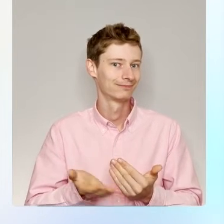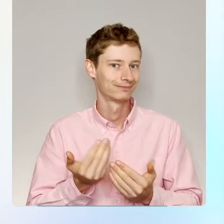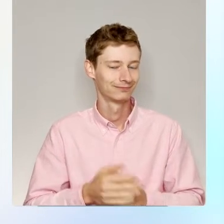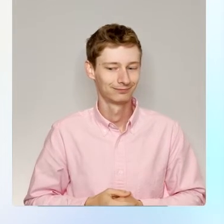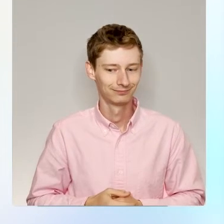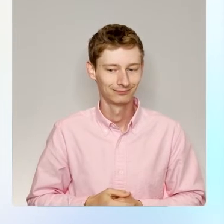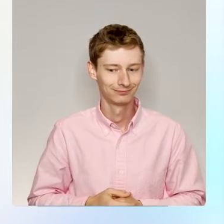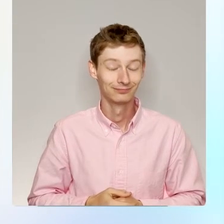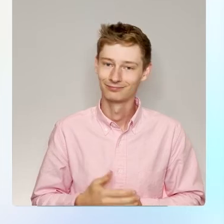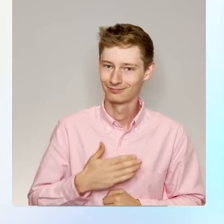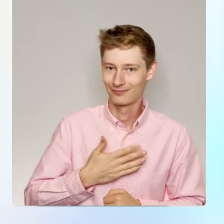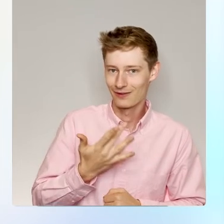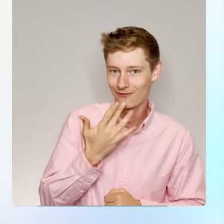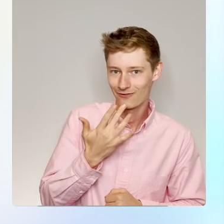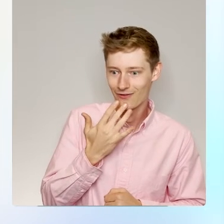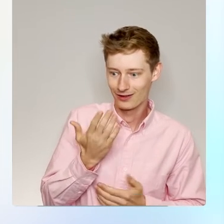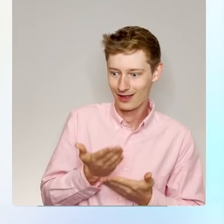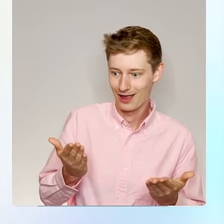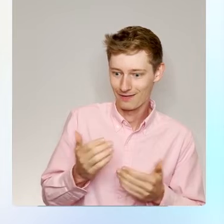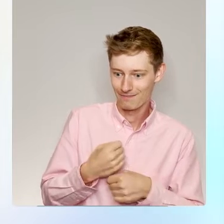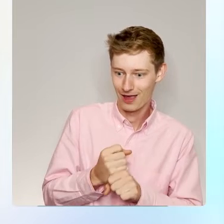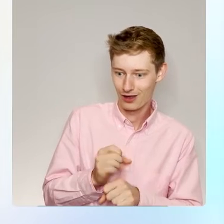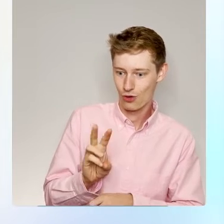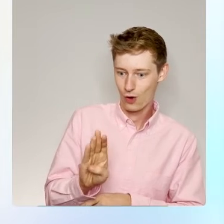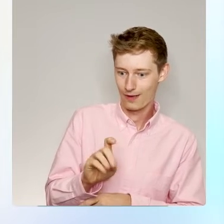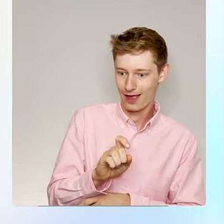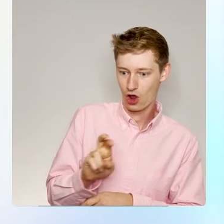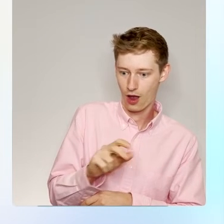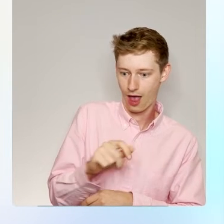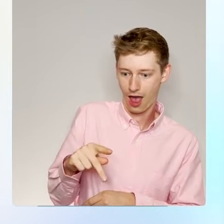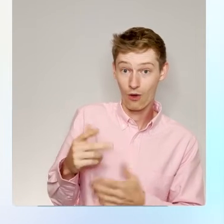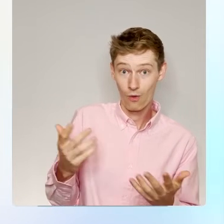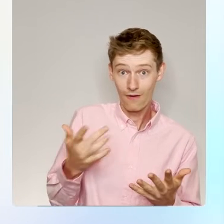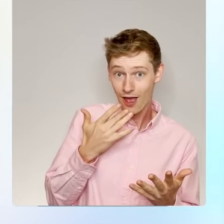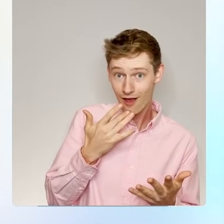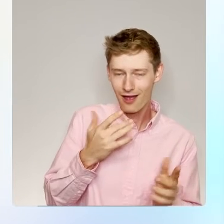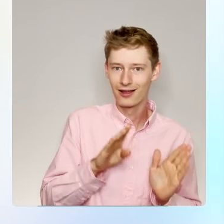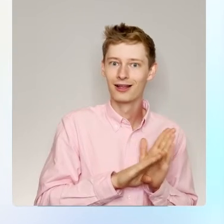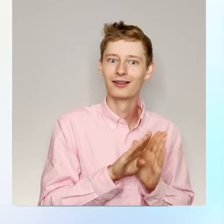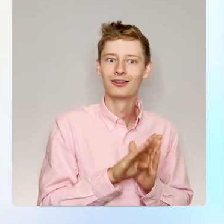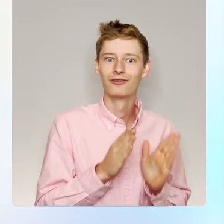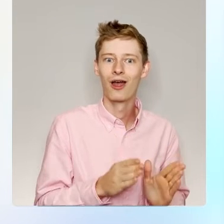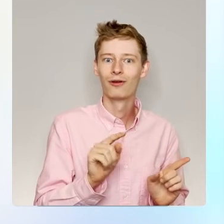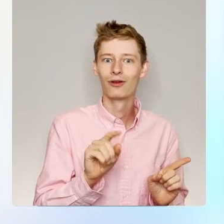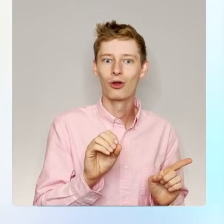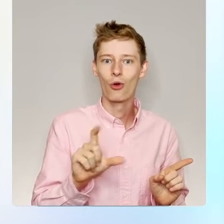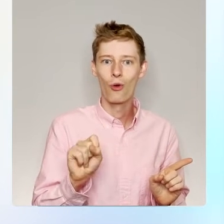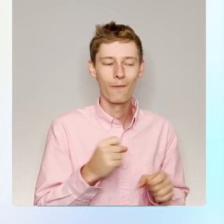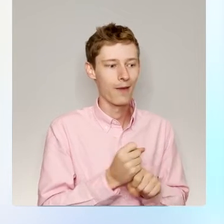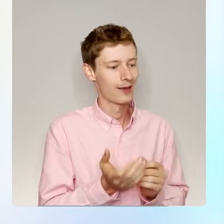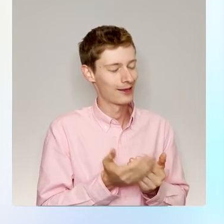you can attach over ADB to a browser instance running on your Meta headset. After connecting, you can debug your running app,